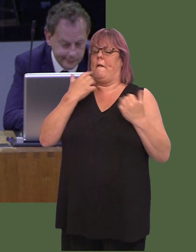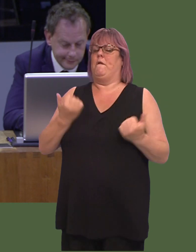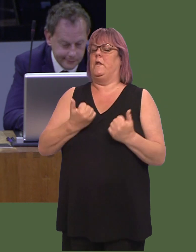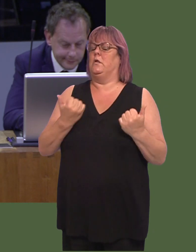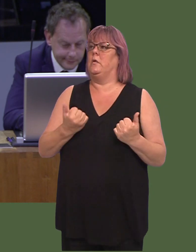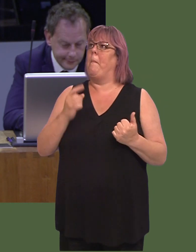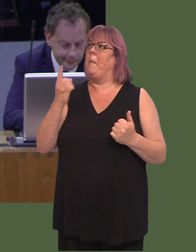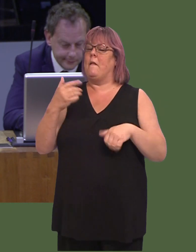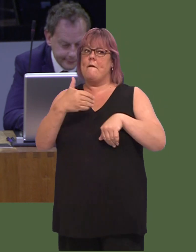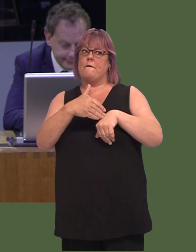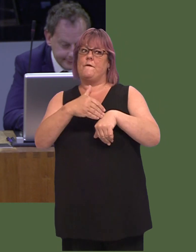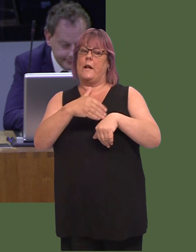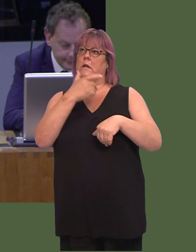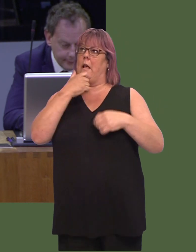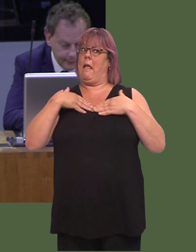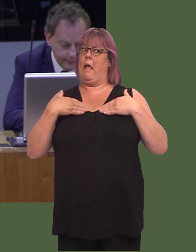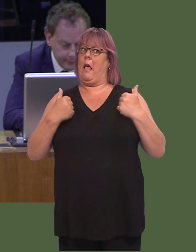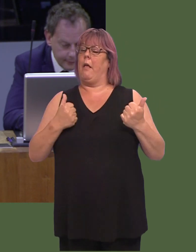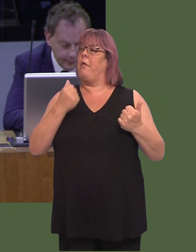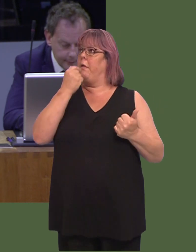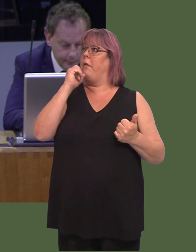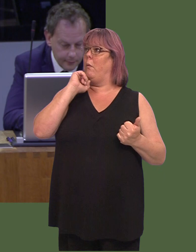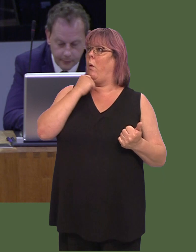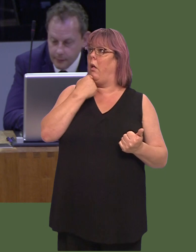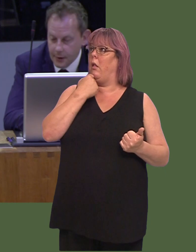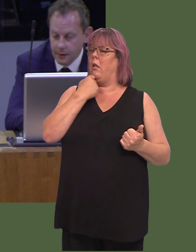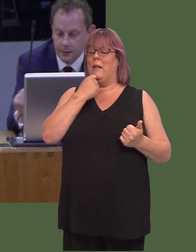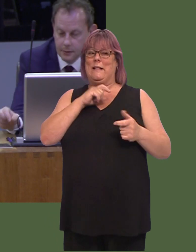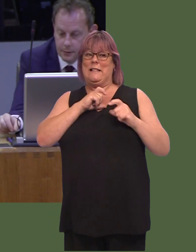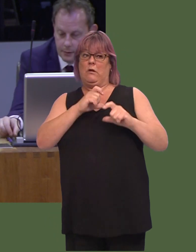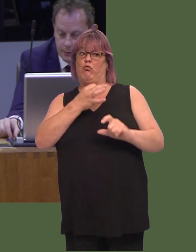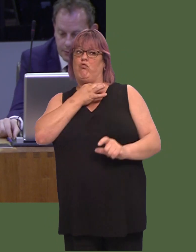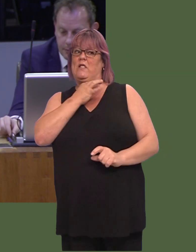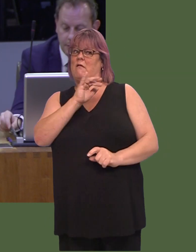However, the impact on human health is still present and is still a threat.